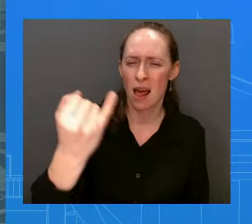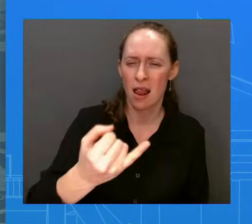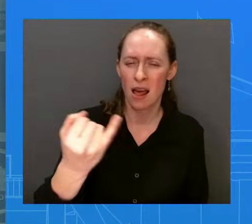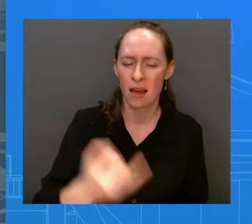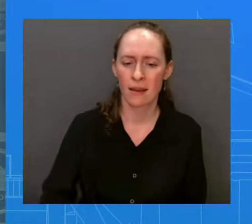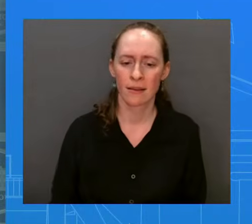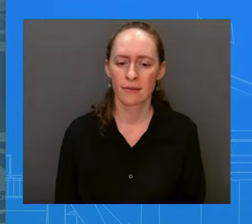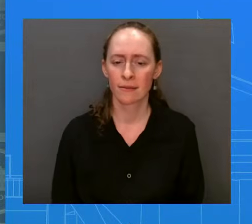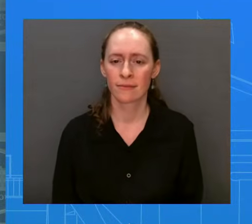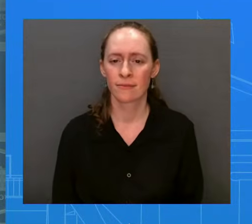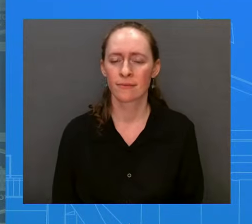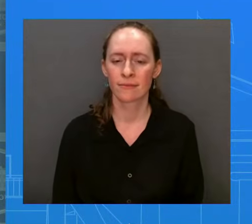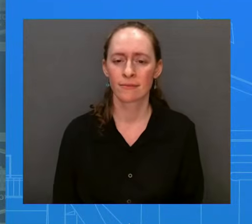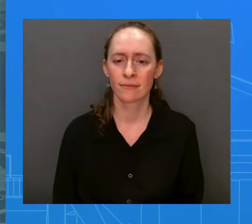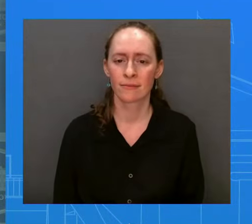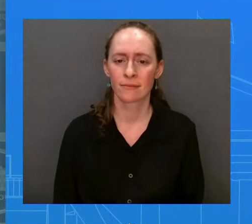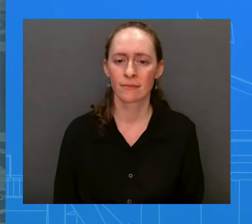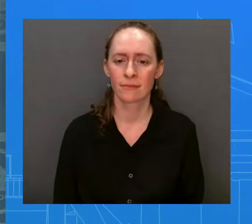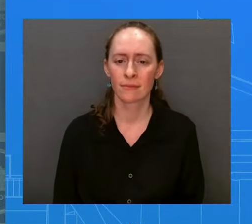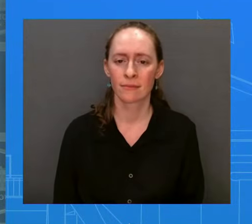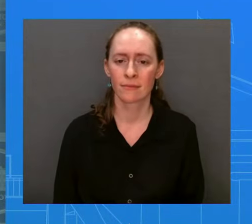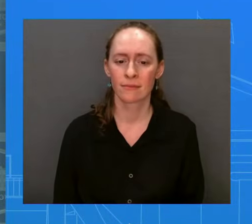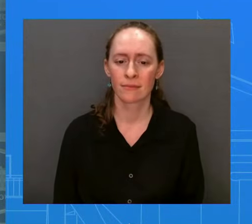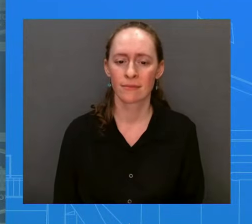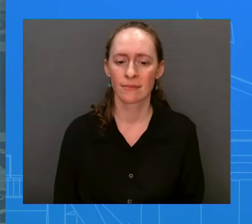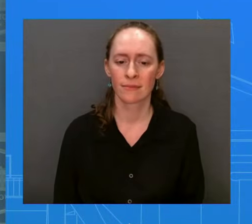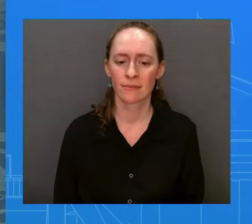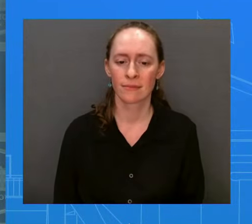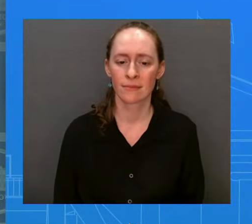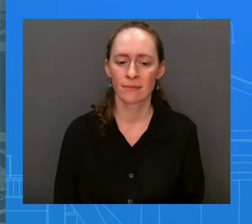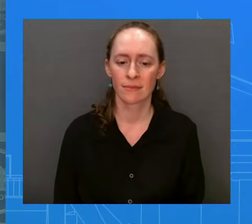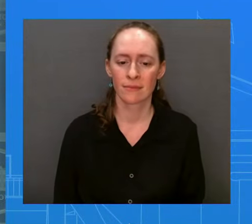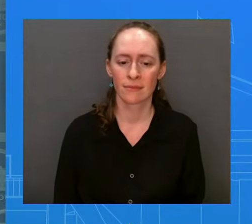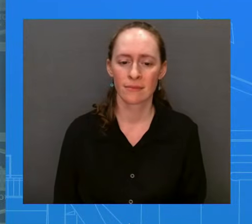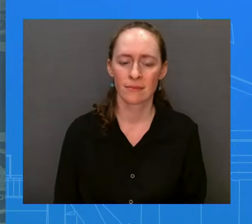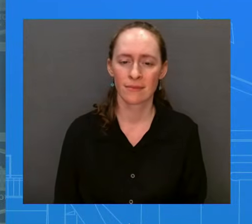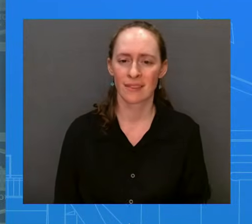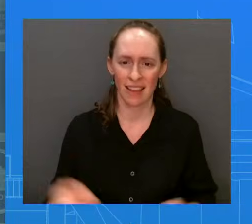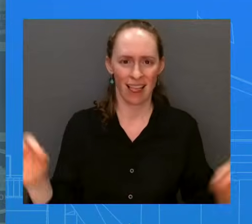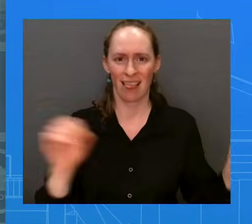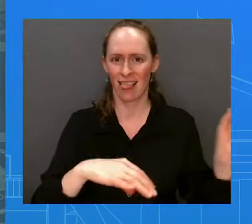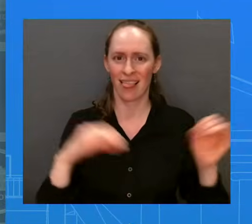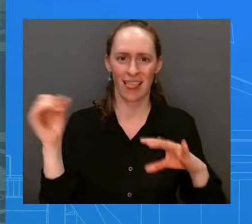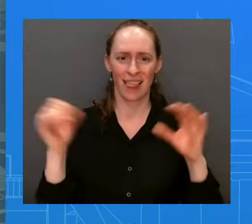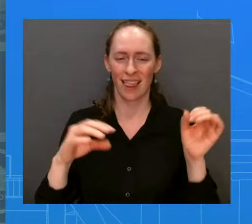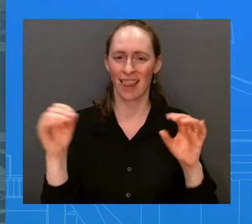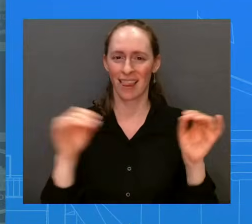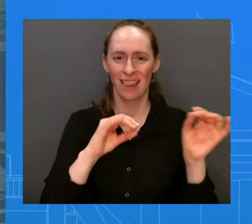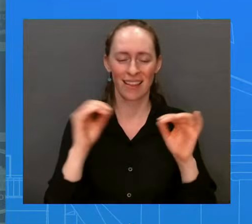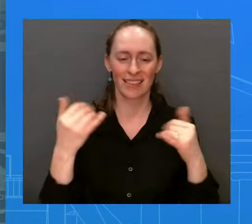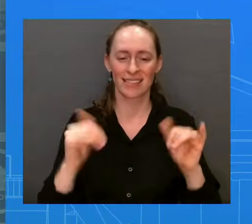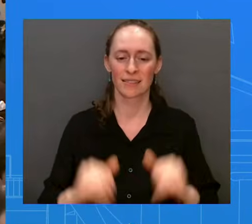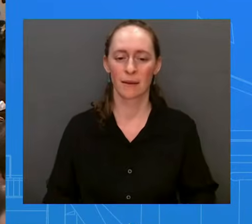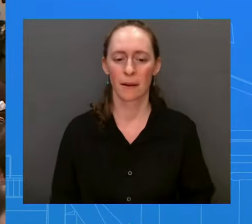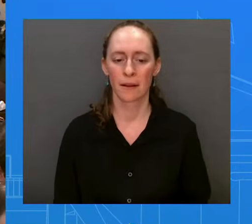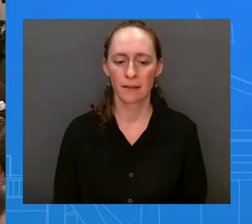Right here. >> The Press: James? Okay. Ms. Jean-Pierre: Go ahead. The Press: Oh, thank you. Last Friday, you answered my question